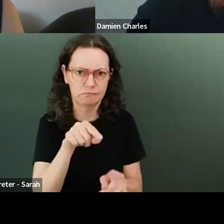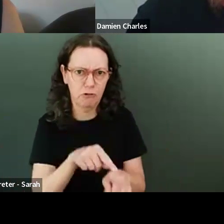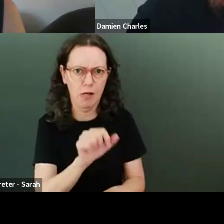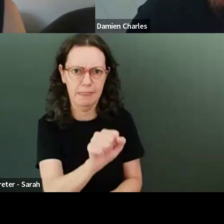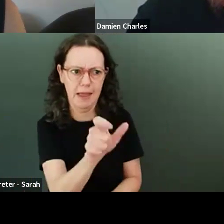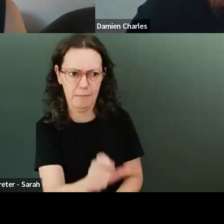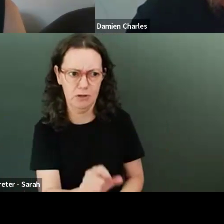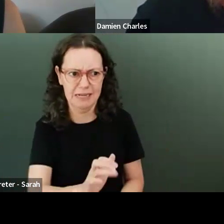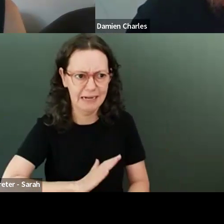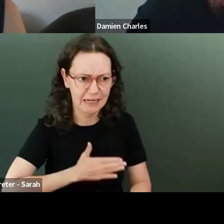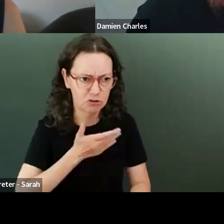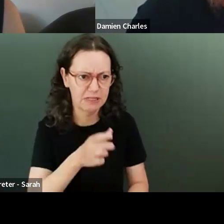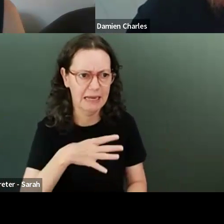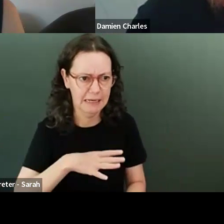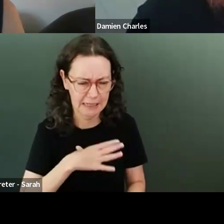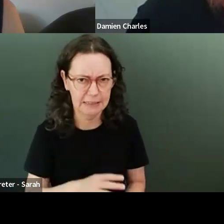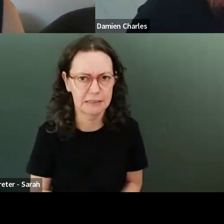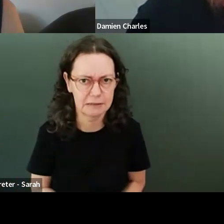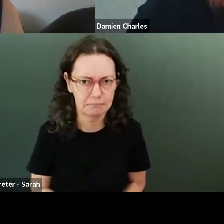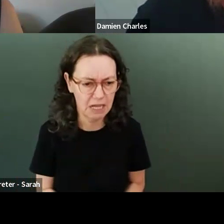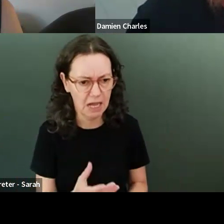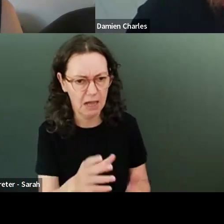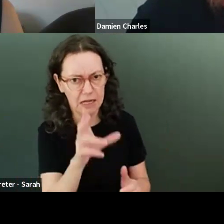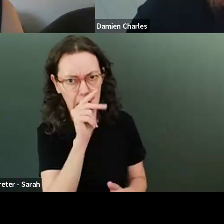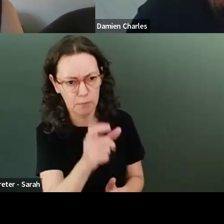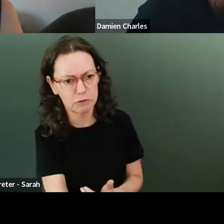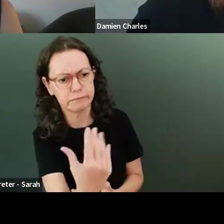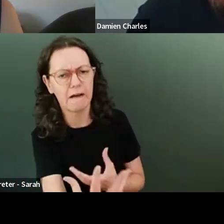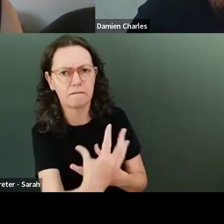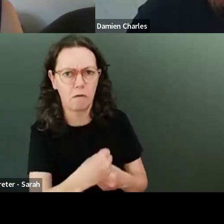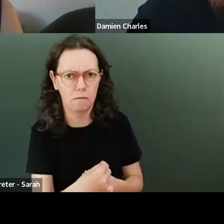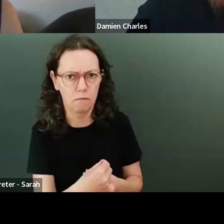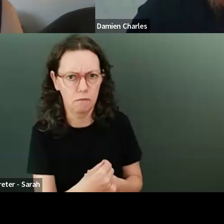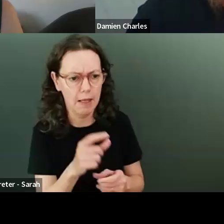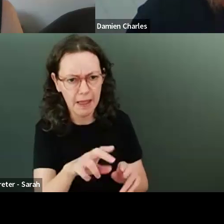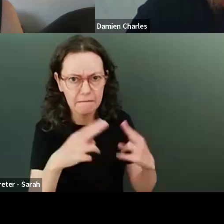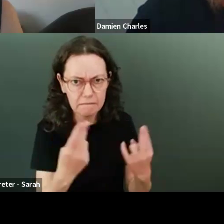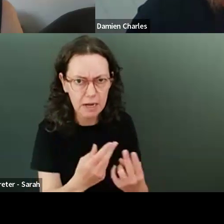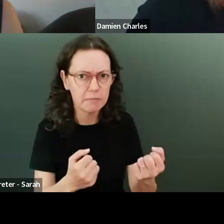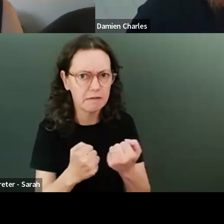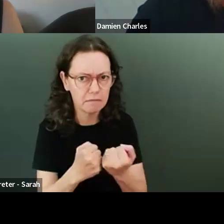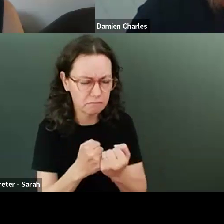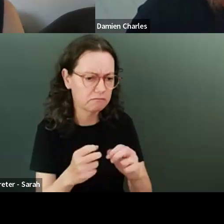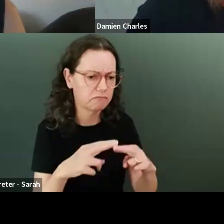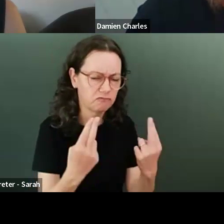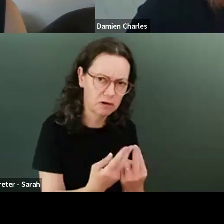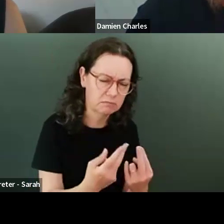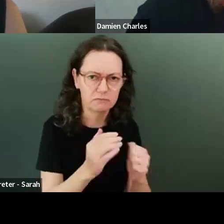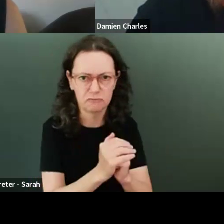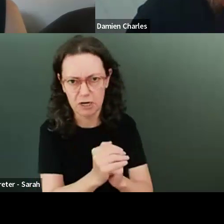to involve people around the young person who are supporters or Allies allies are really important as young